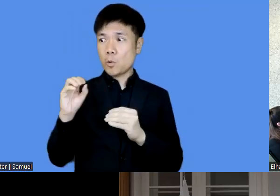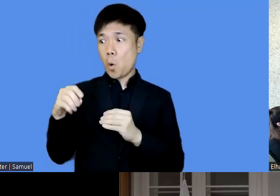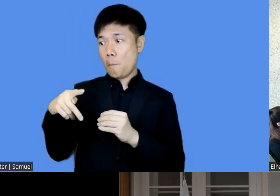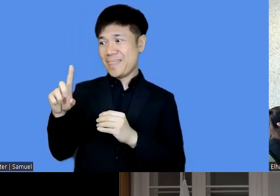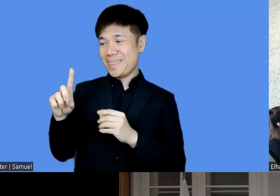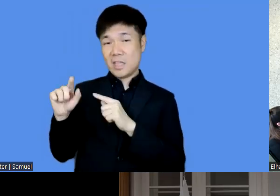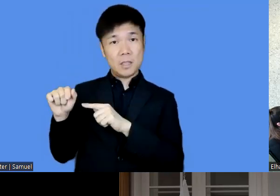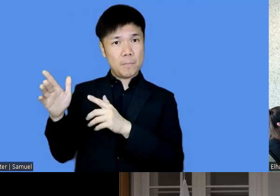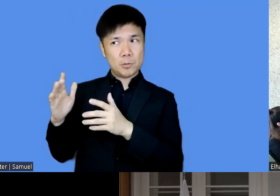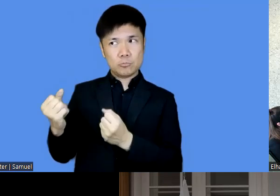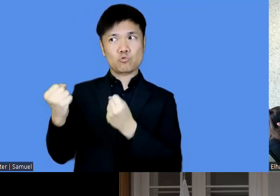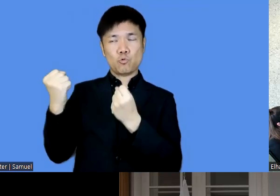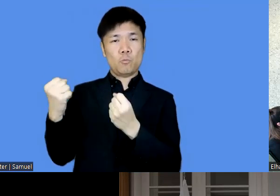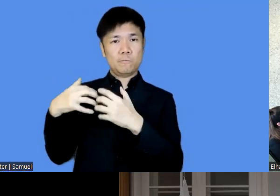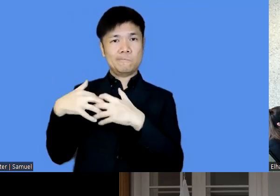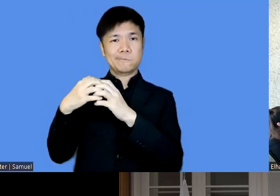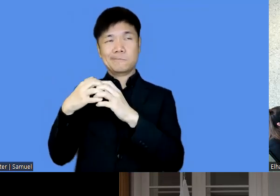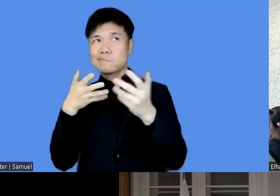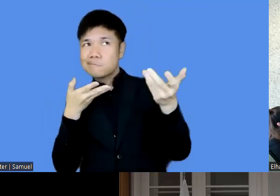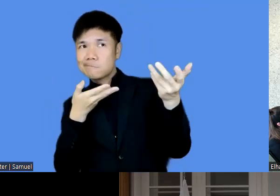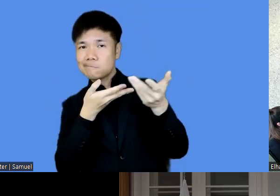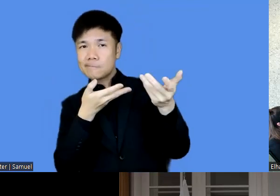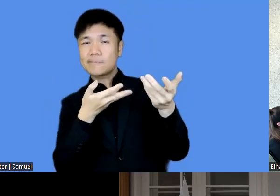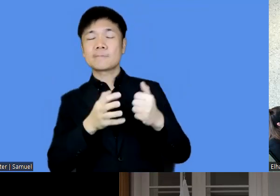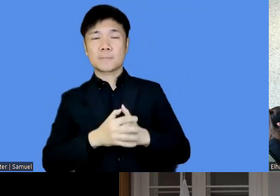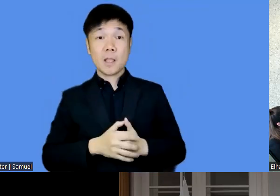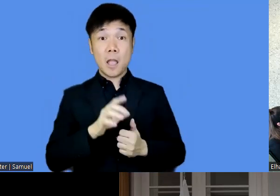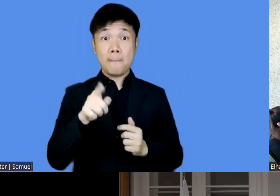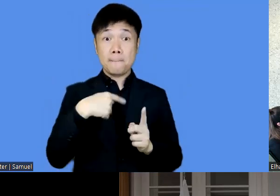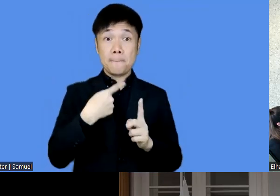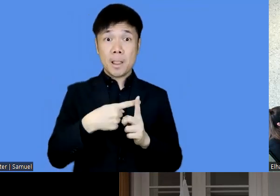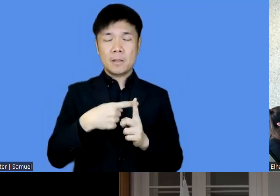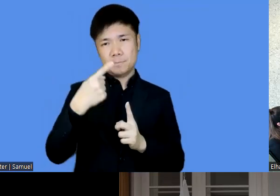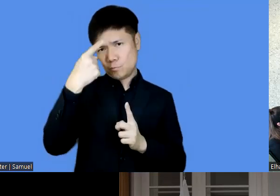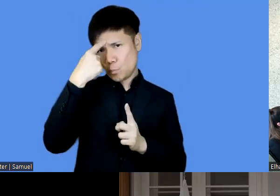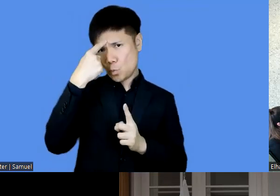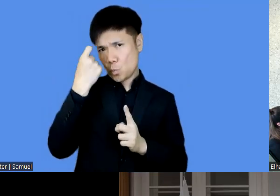to an extent, so really finding the areas where we could, you know, pilot these maybe